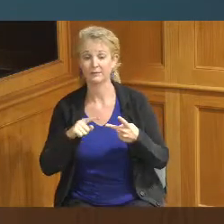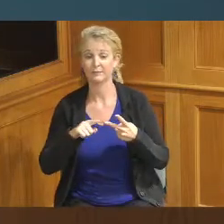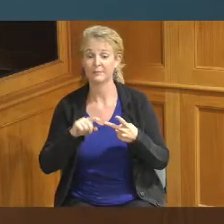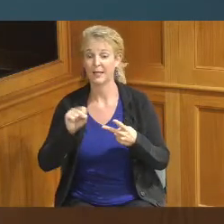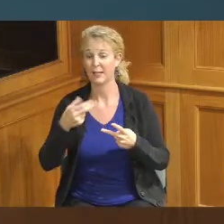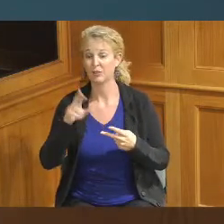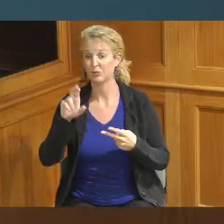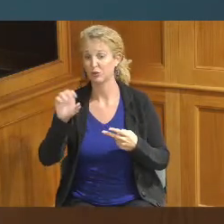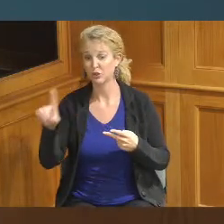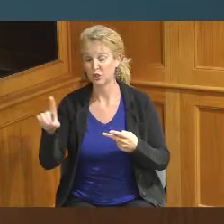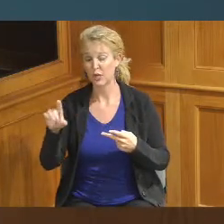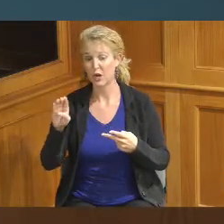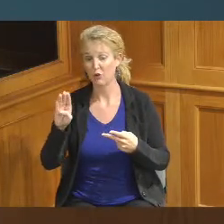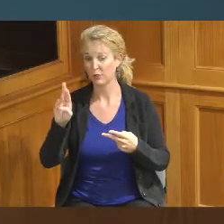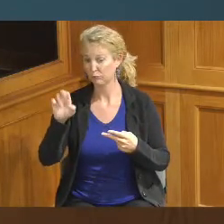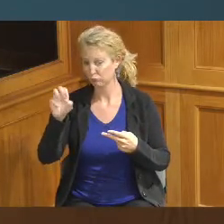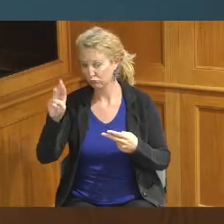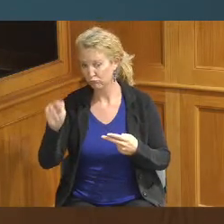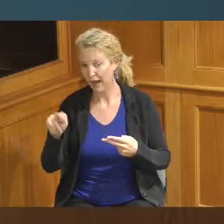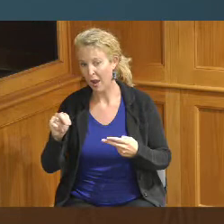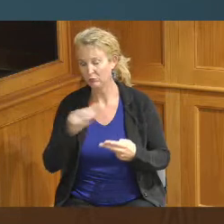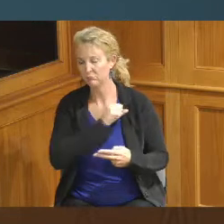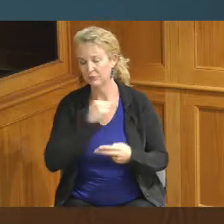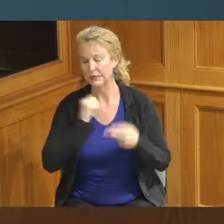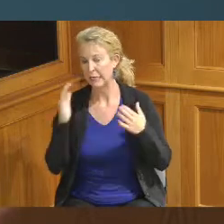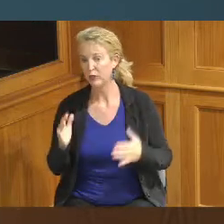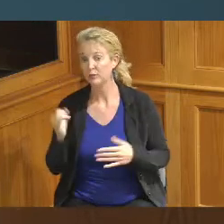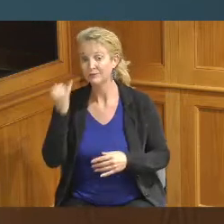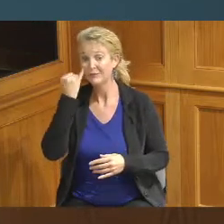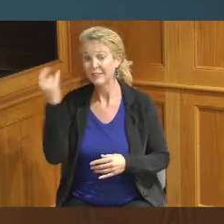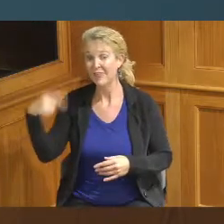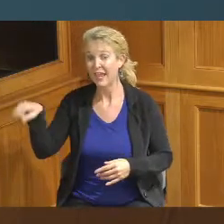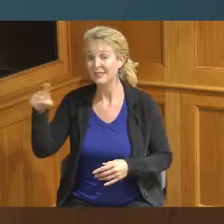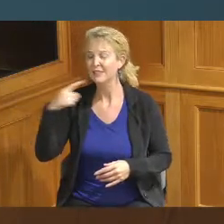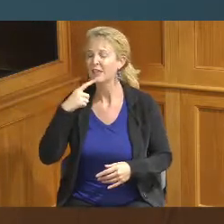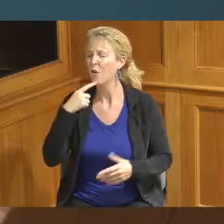fighting for us but when they jump up and say we don't want no ear marks you giving the ear marks